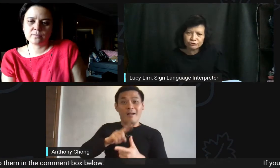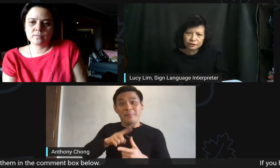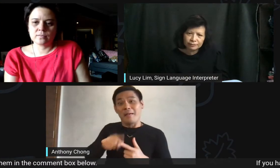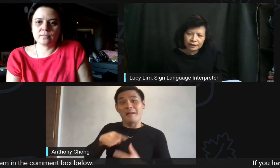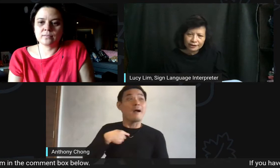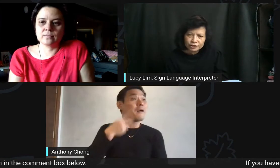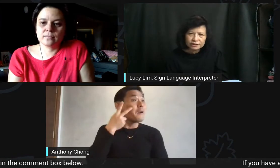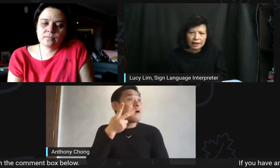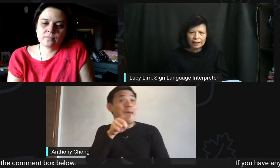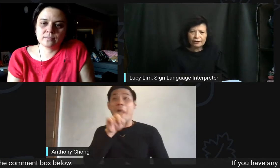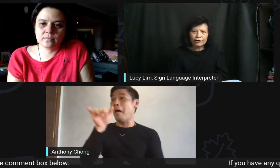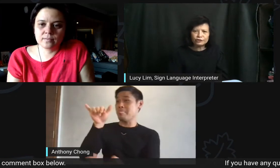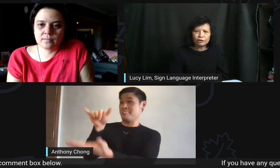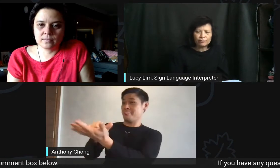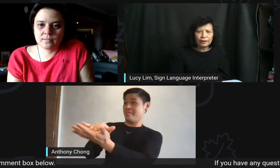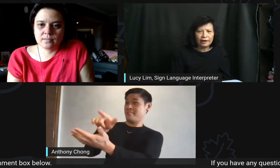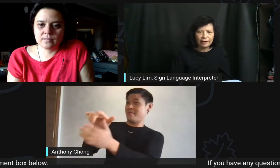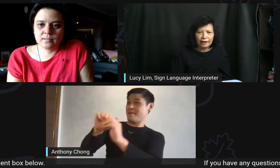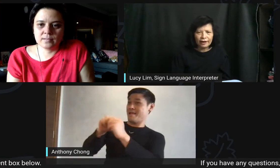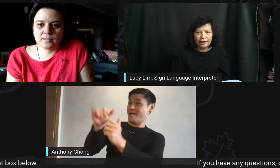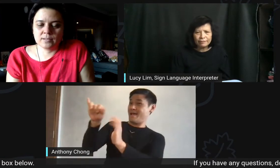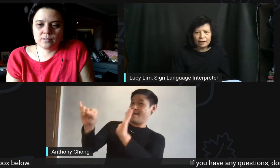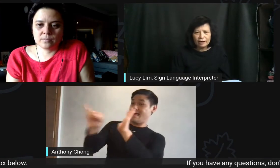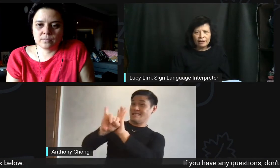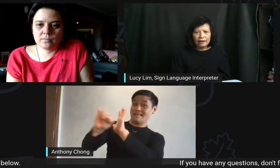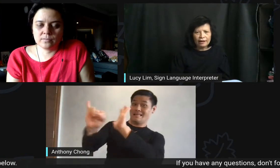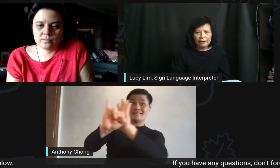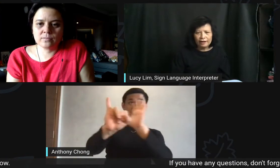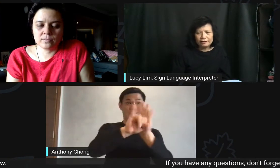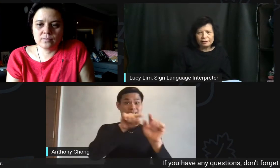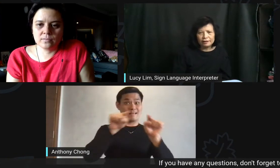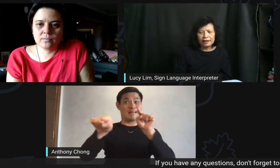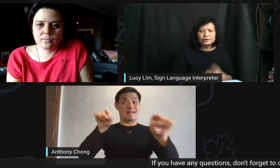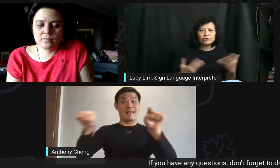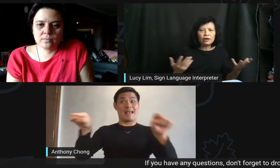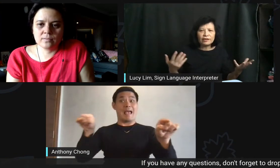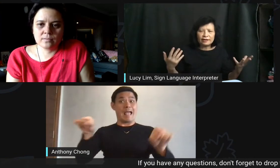is through Malaysian Sign Language (BIM) and I saw that